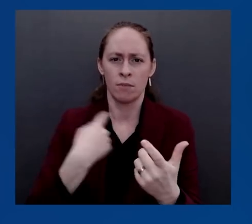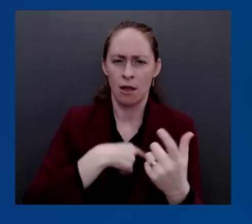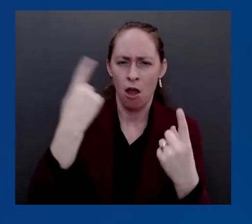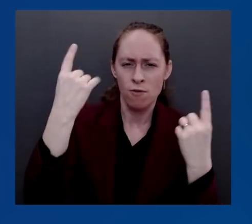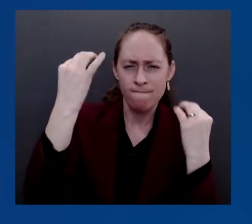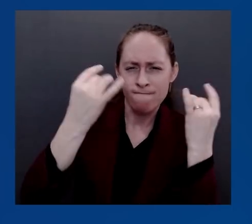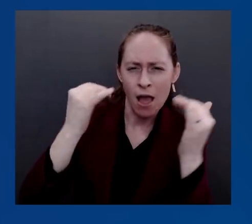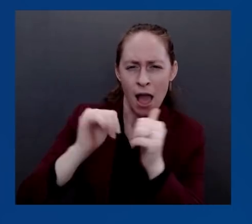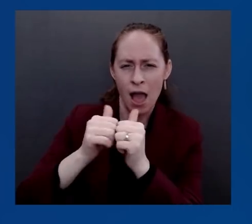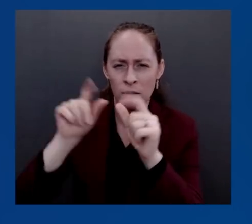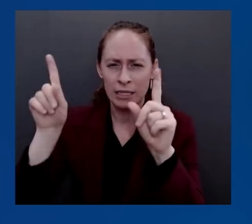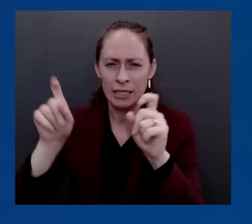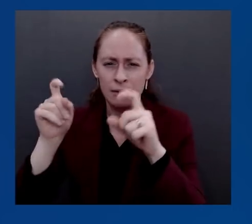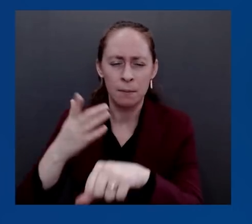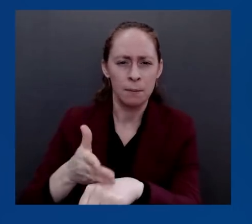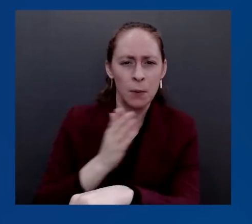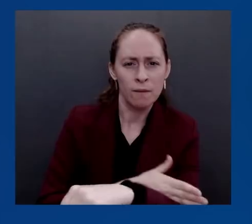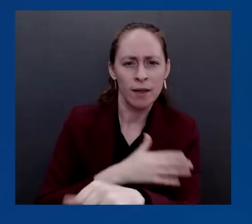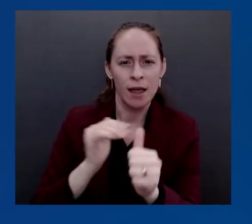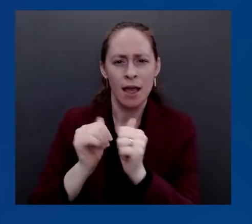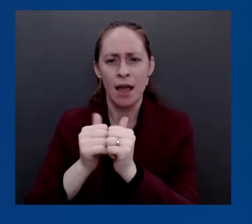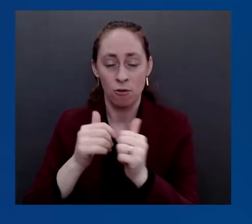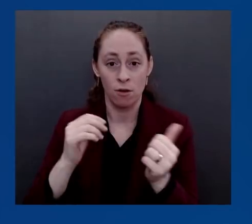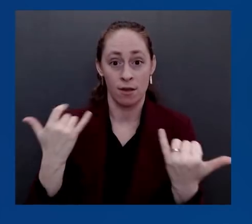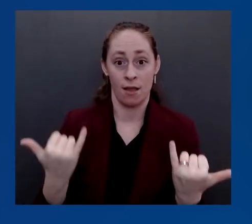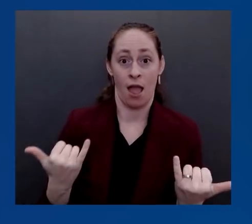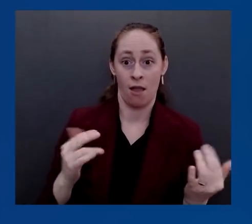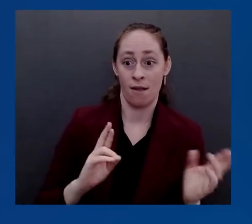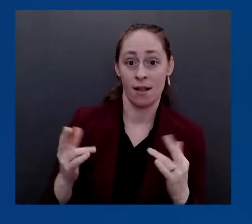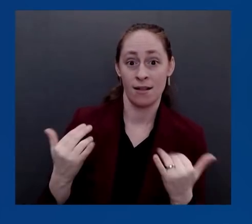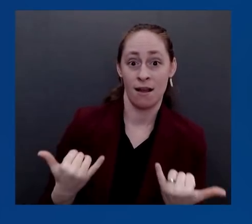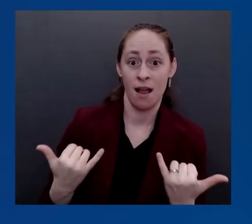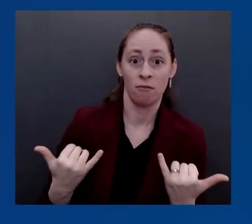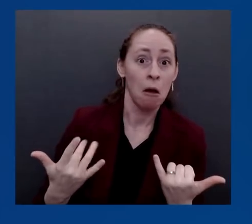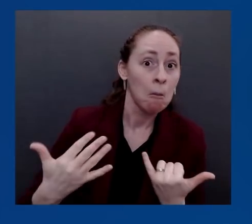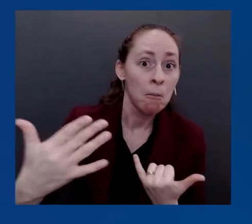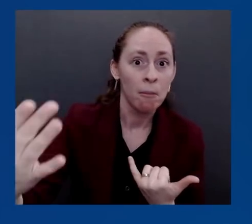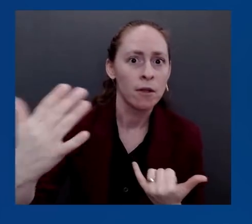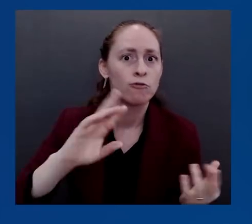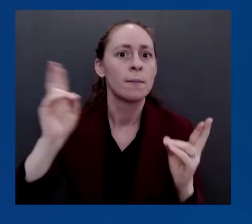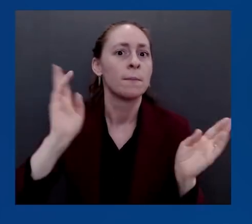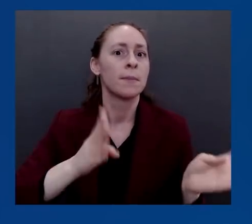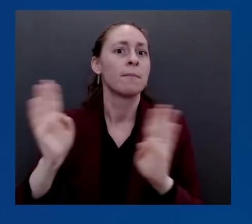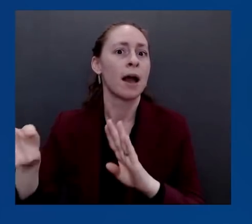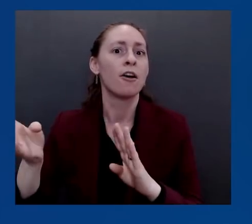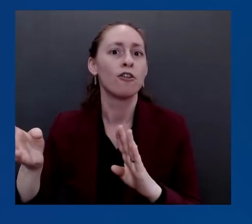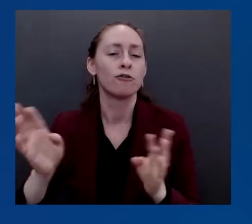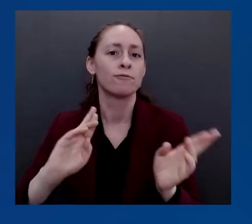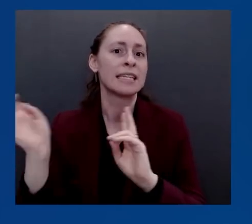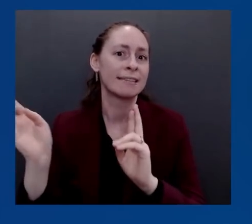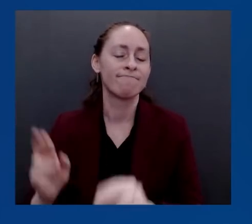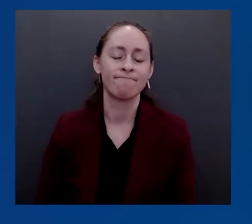And with that, I'll turn it back to you, Jeff. Mr. Zients: Thanks, Doctor. And with that, let's open it up for some questions. Over to you, Kevin.